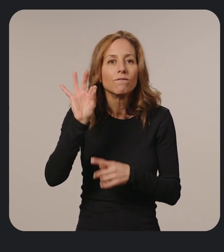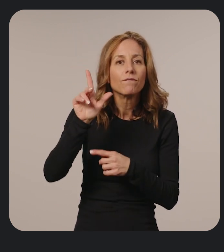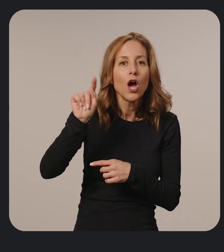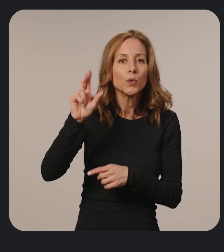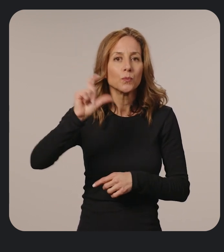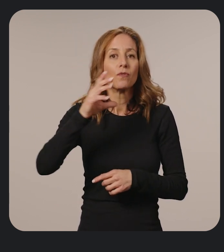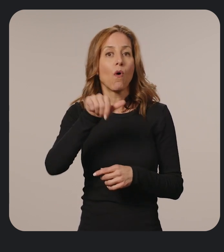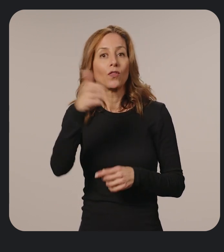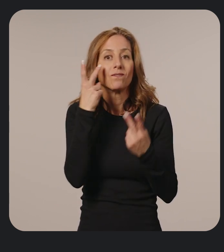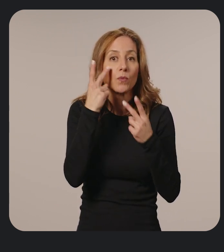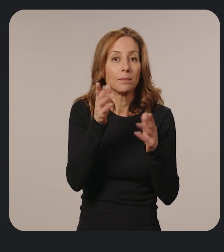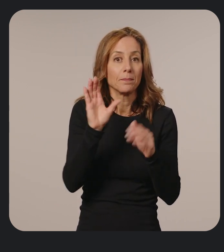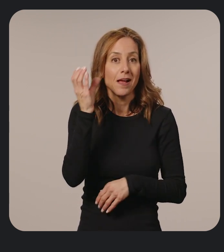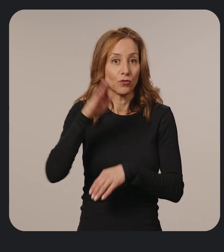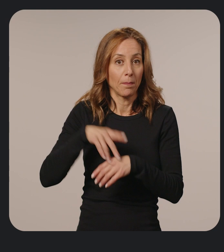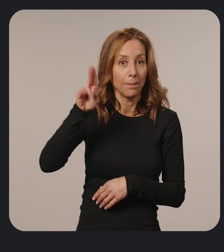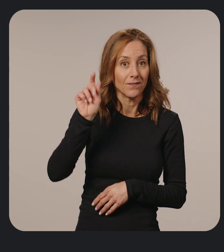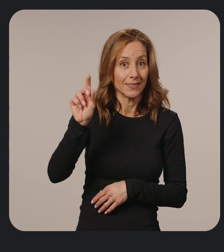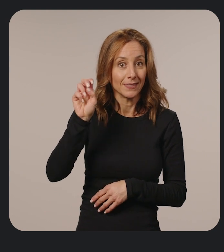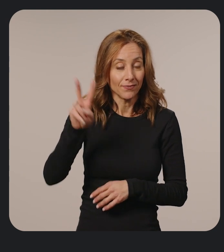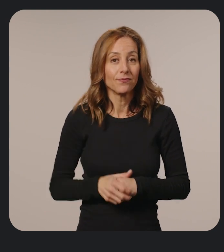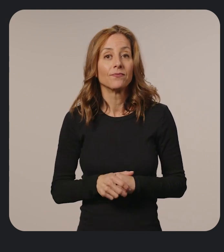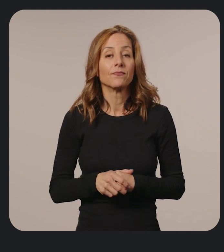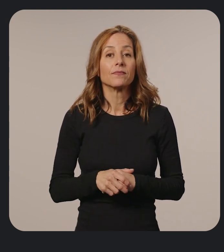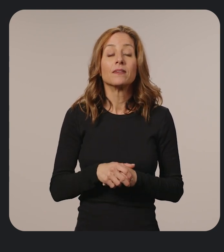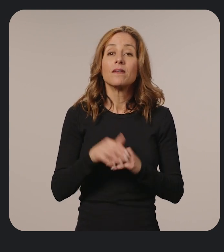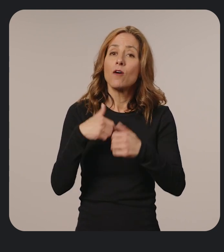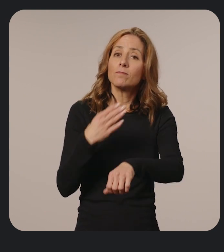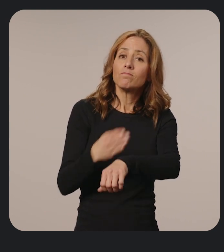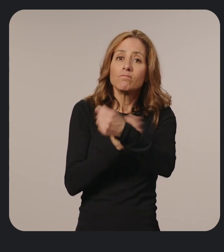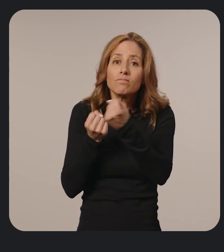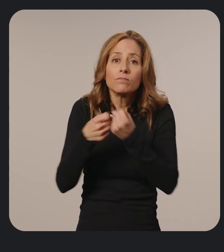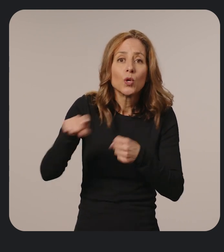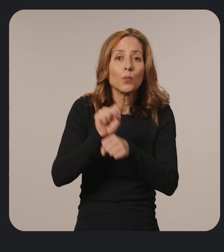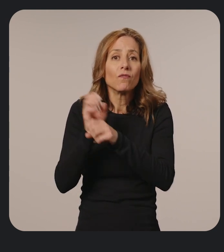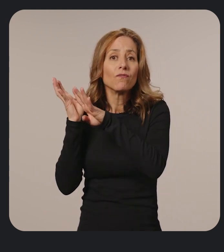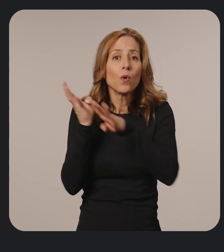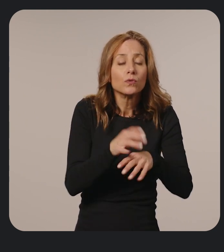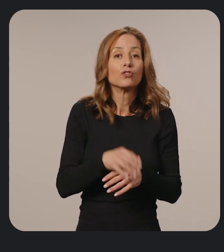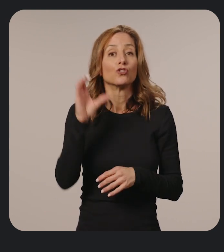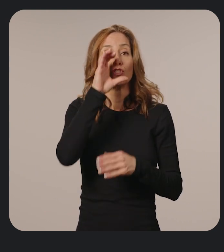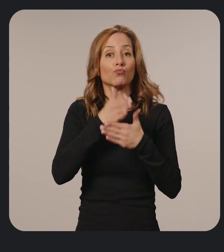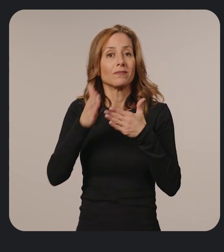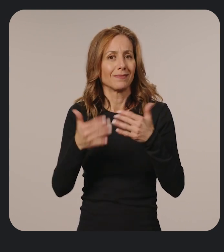for Flutter widgets and other visual packages on pub.dev. To better support those workflows,